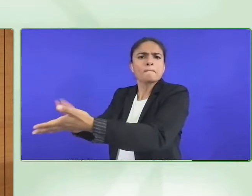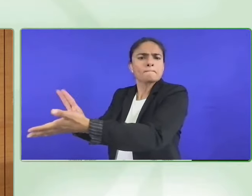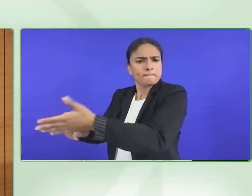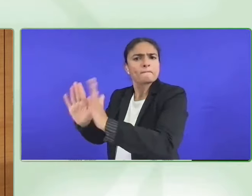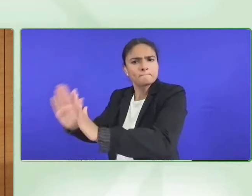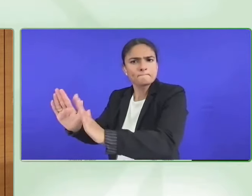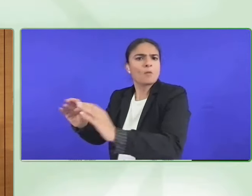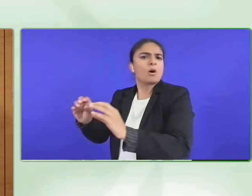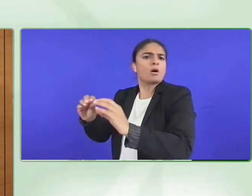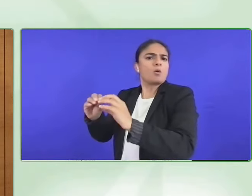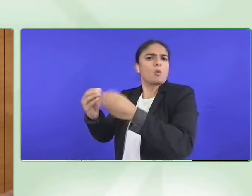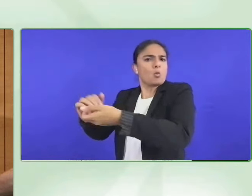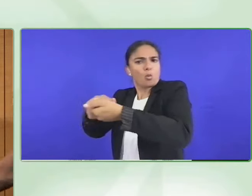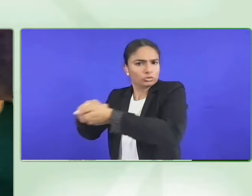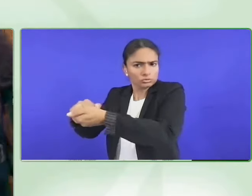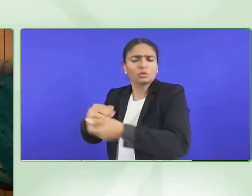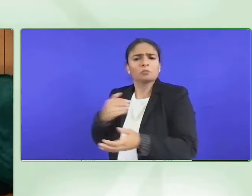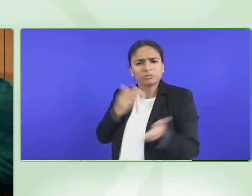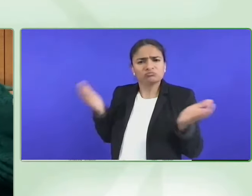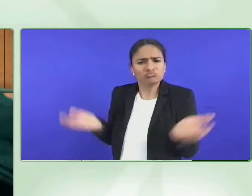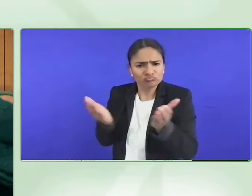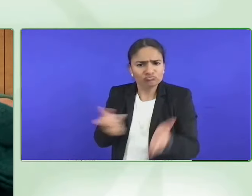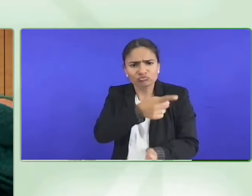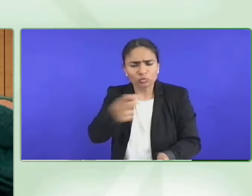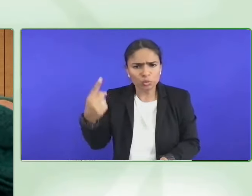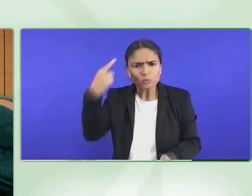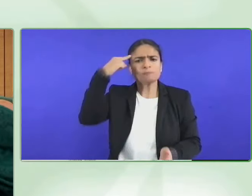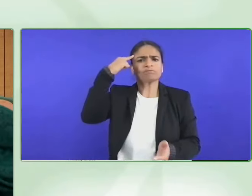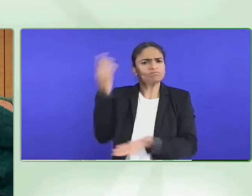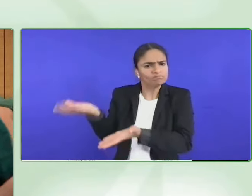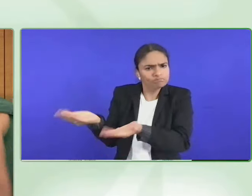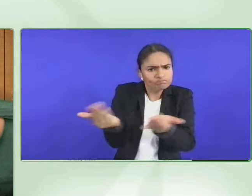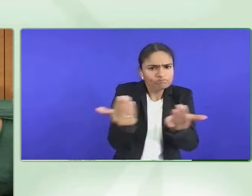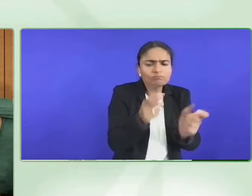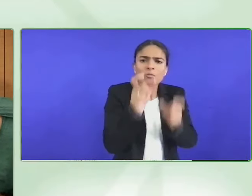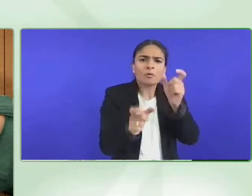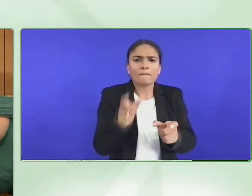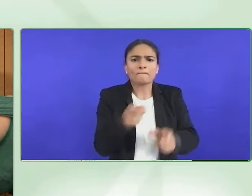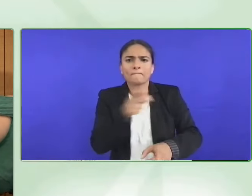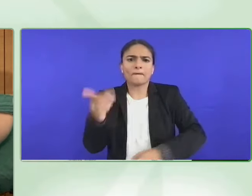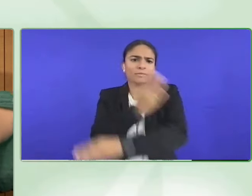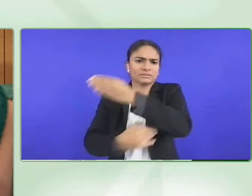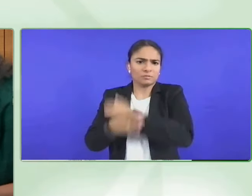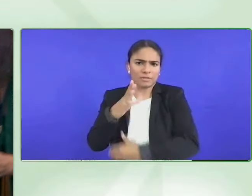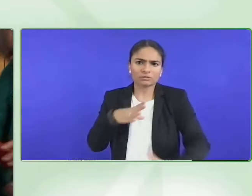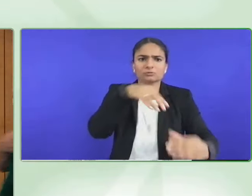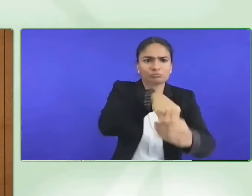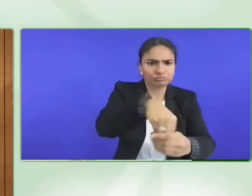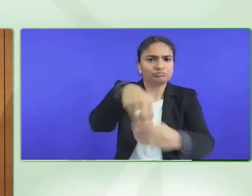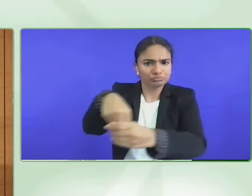The goal should be to have a lot of different opportunities.